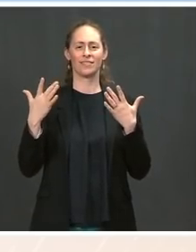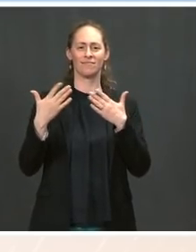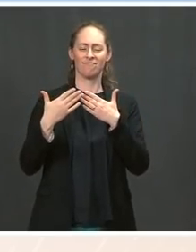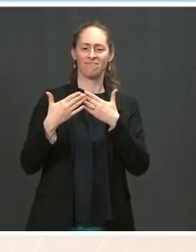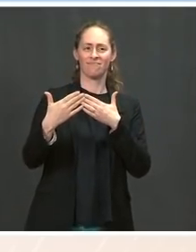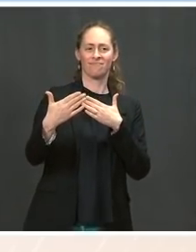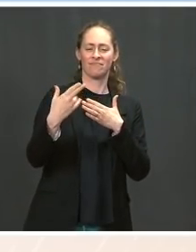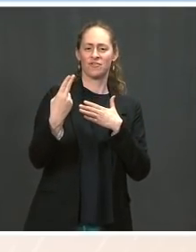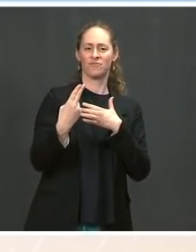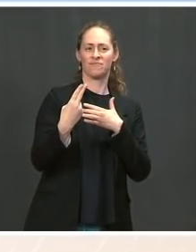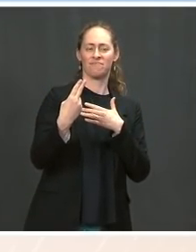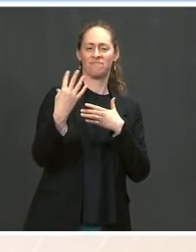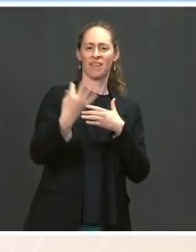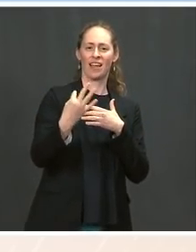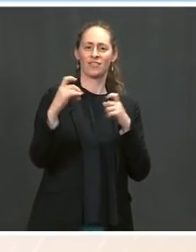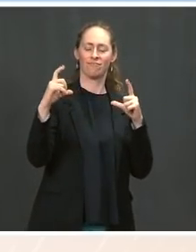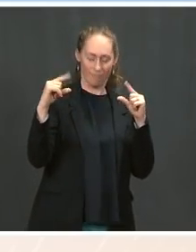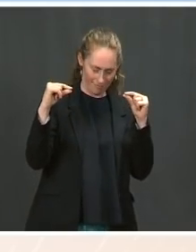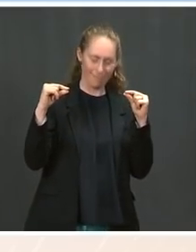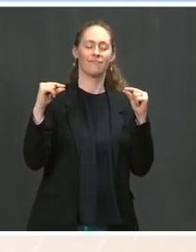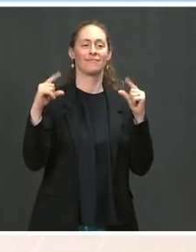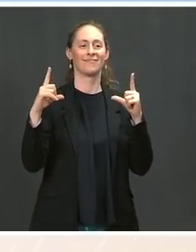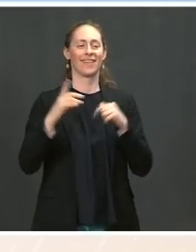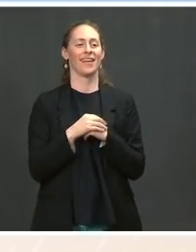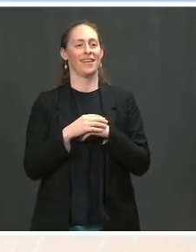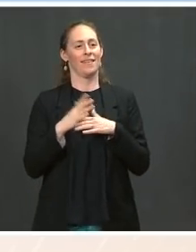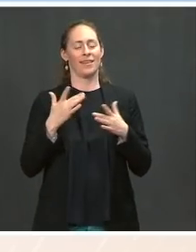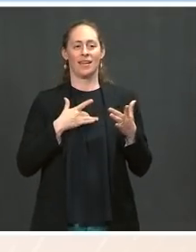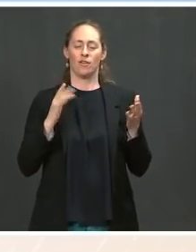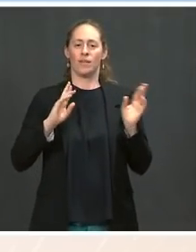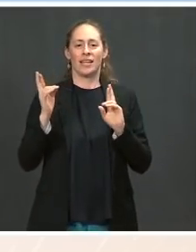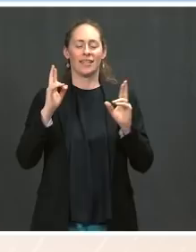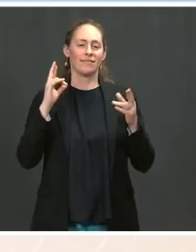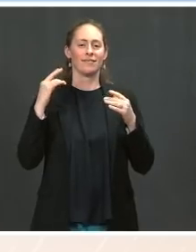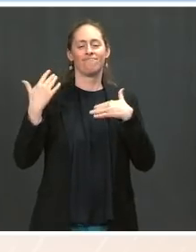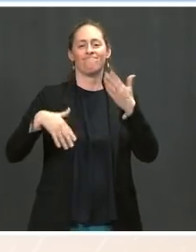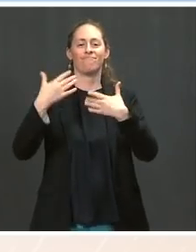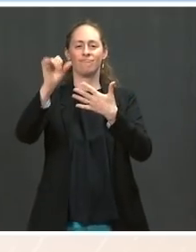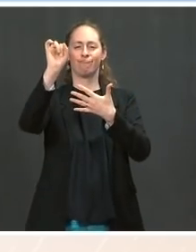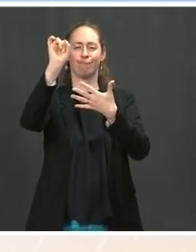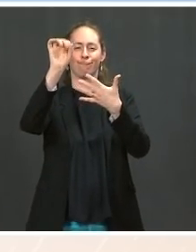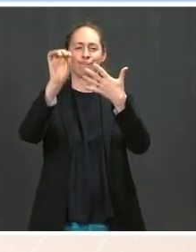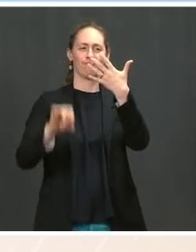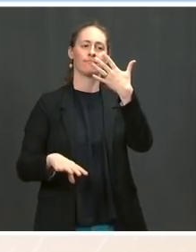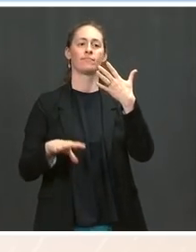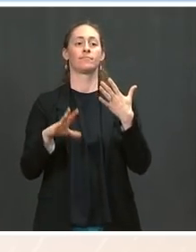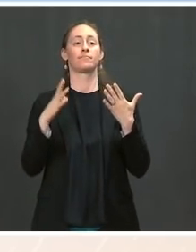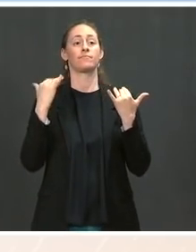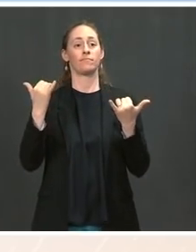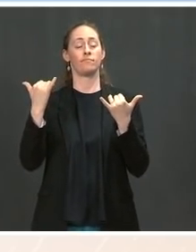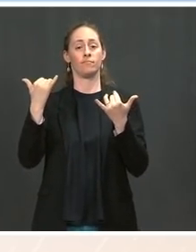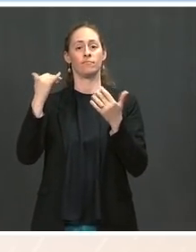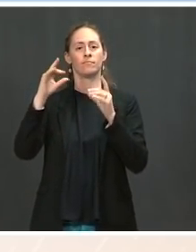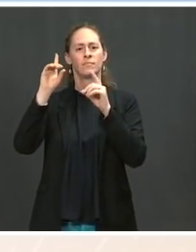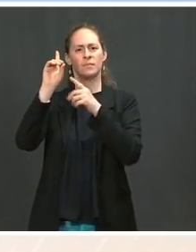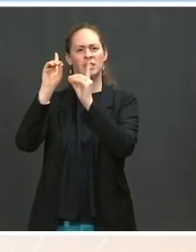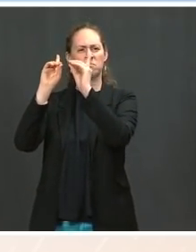Okay, a couple of items for you all at the top. Today, the Department of the Treasury announced the establishment of a new department,